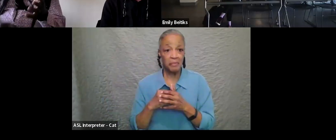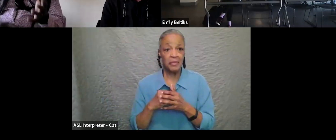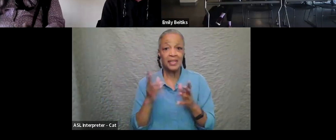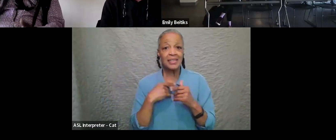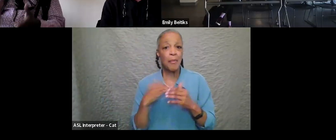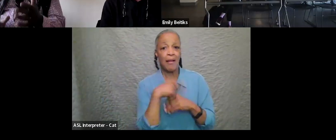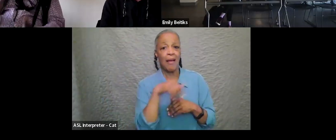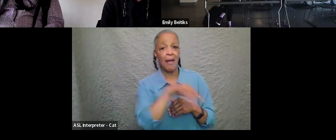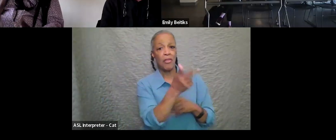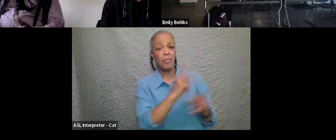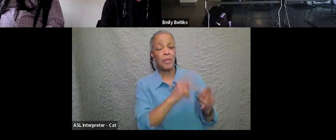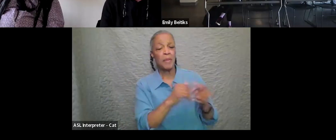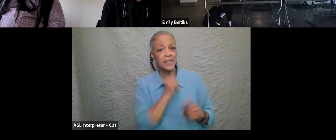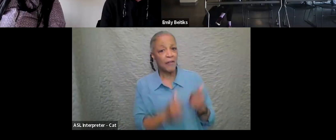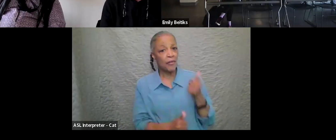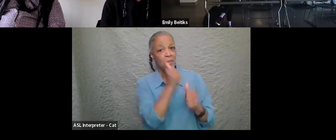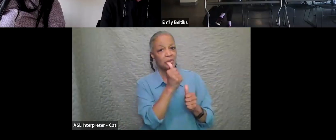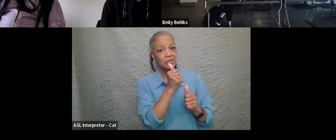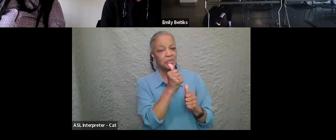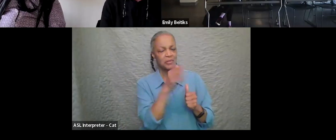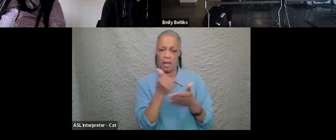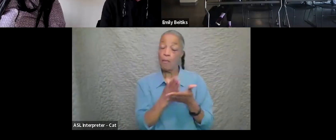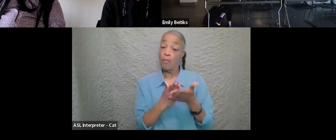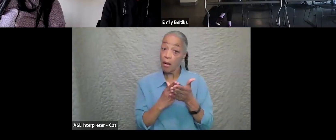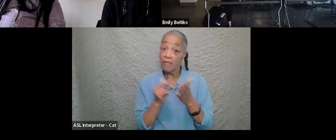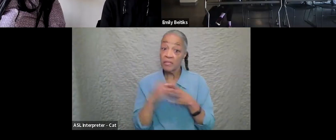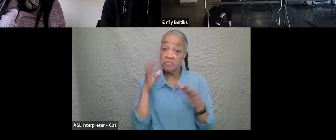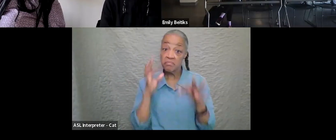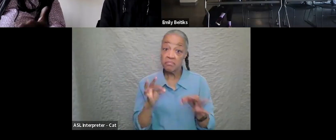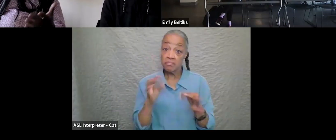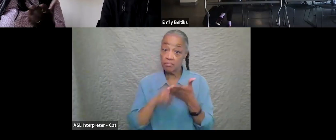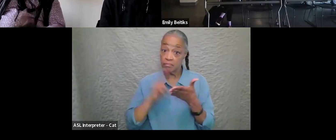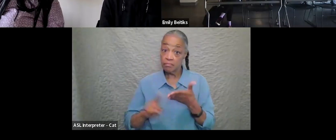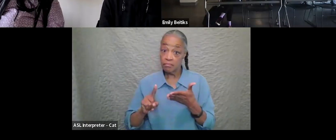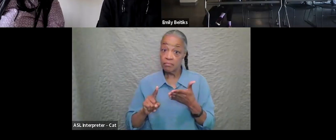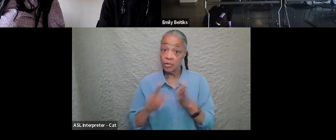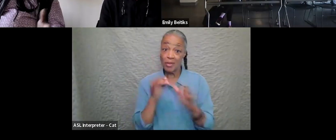Does that figure into the calculus, you think, in terms of these institutional responses